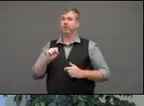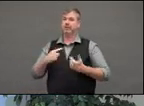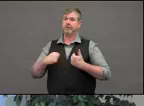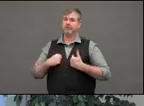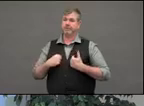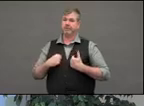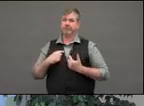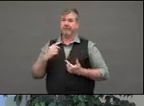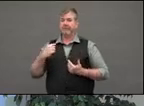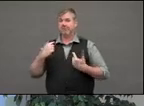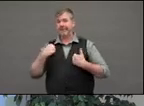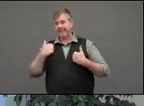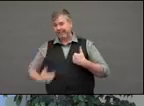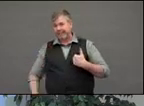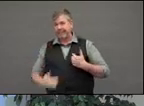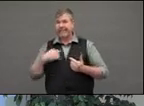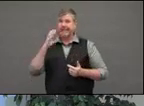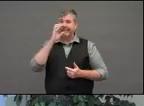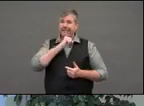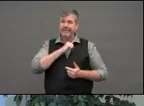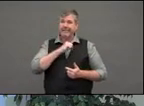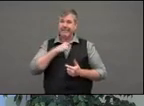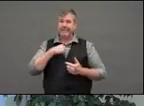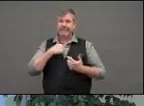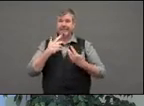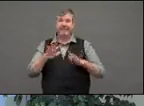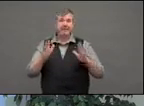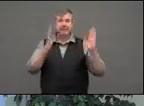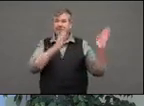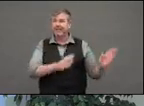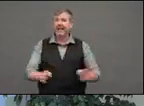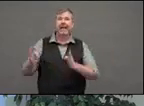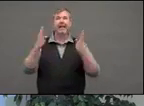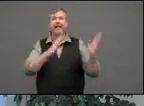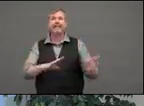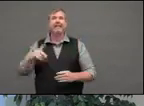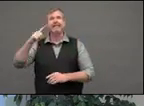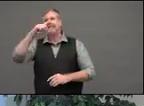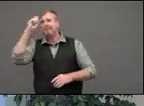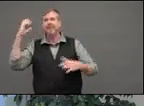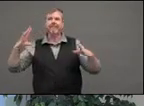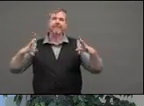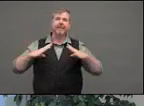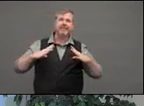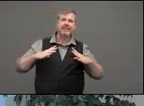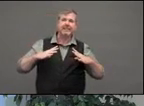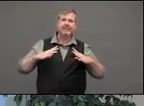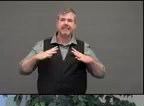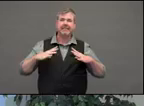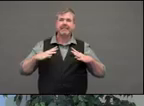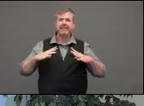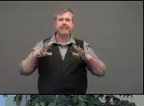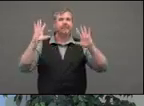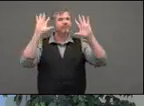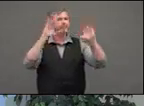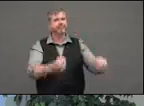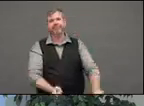i was planning to have a summer summer vacation that completely was thrown out the window